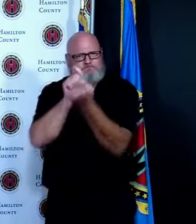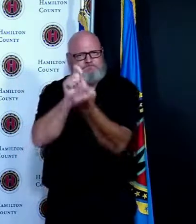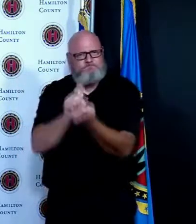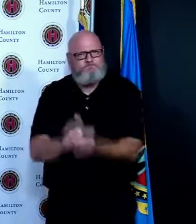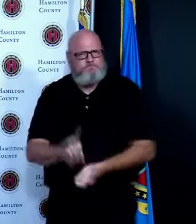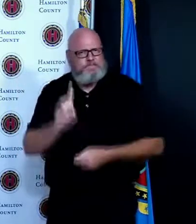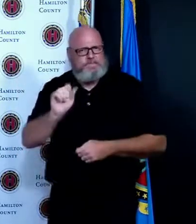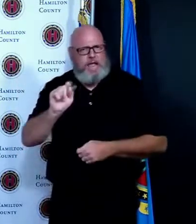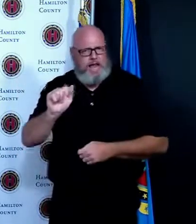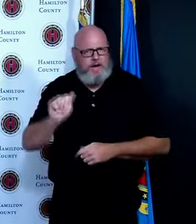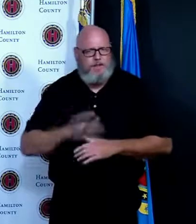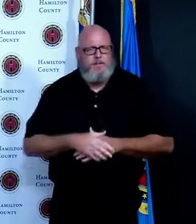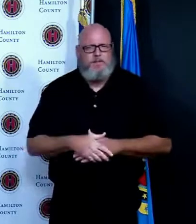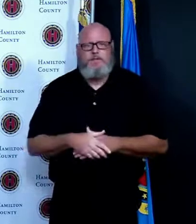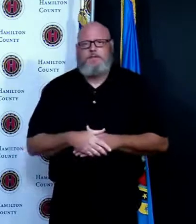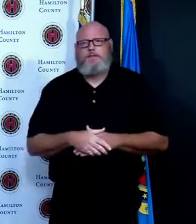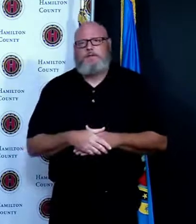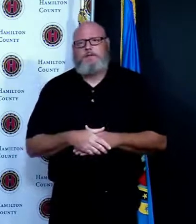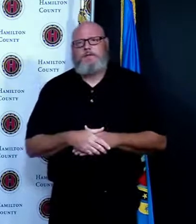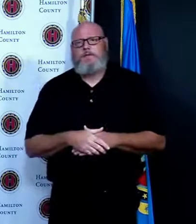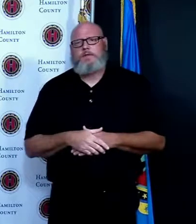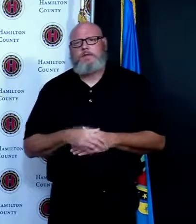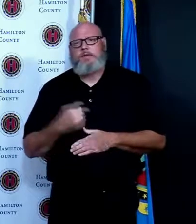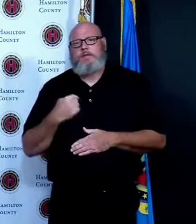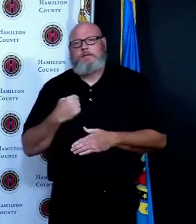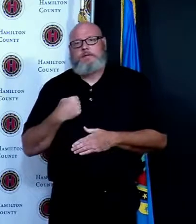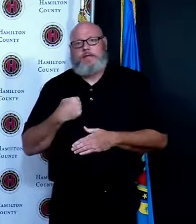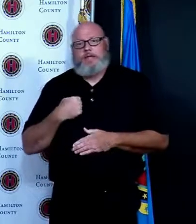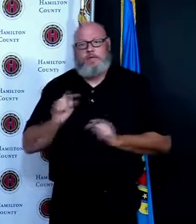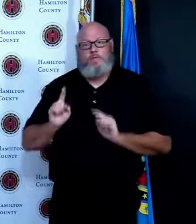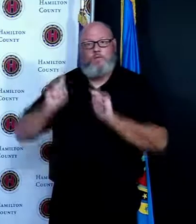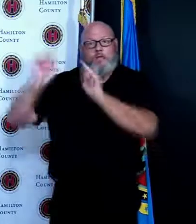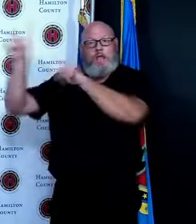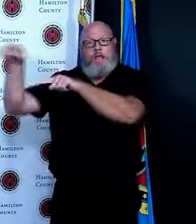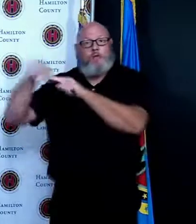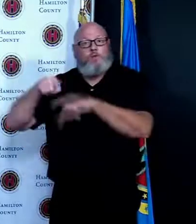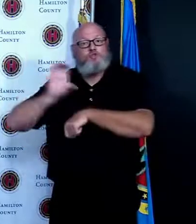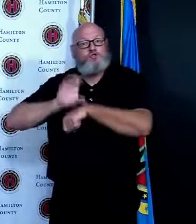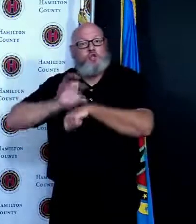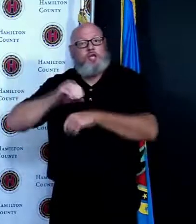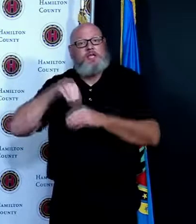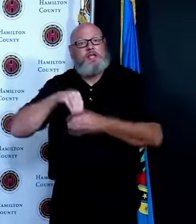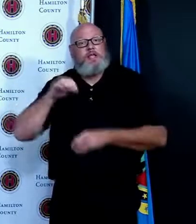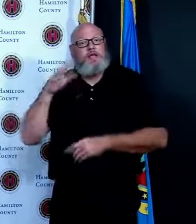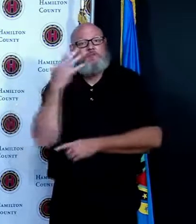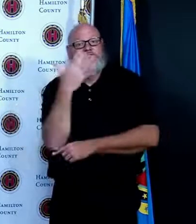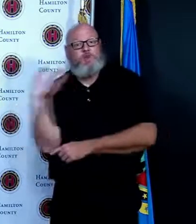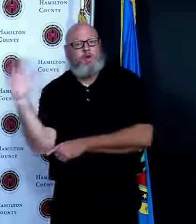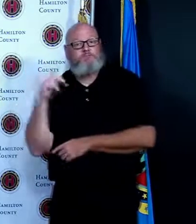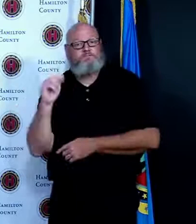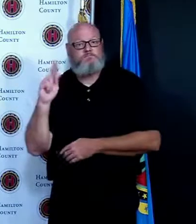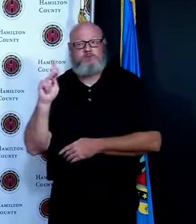Bishop Bobby Hilton is the the bishop out there the leader of the conGregation and so it was after